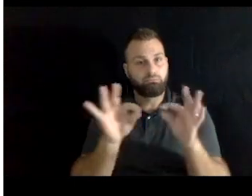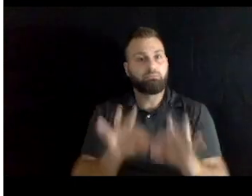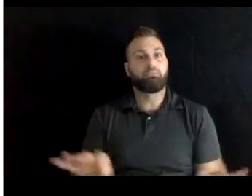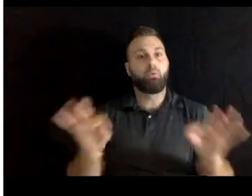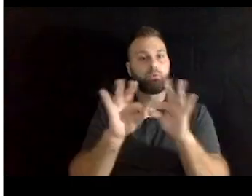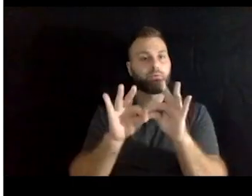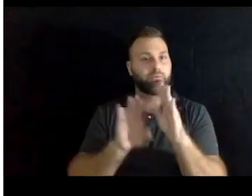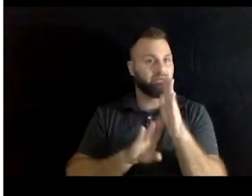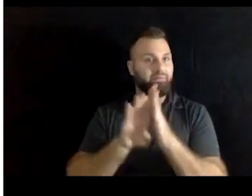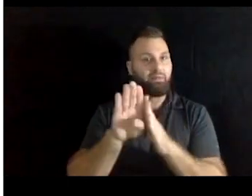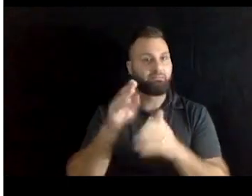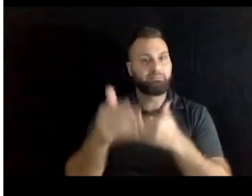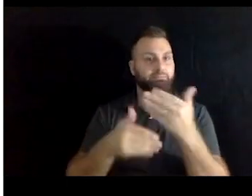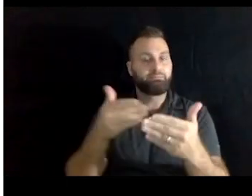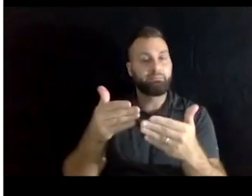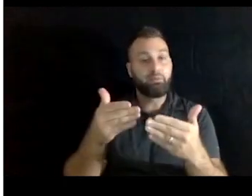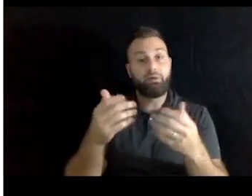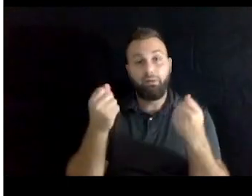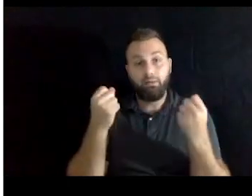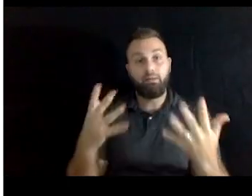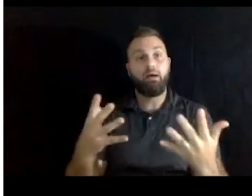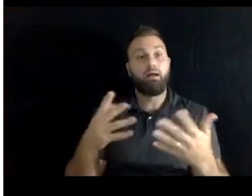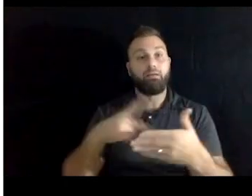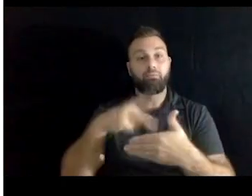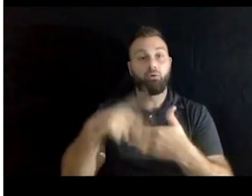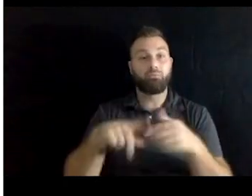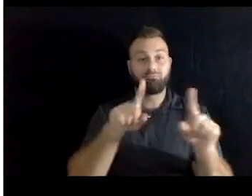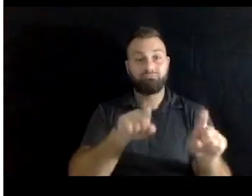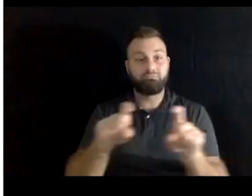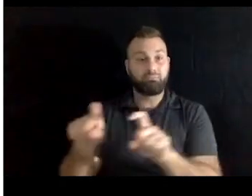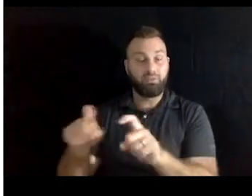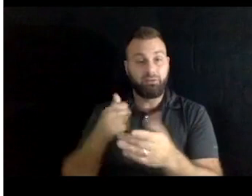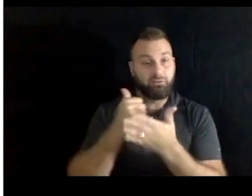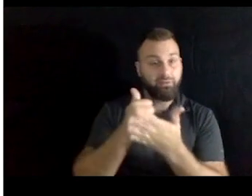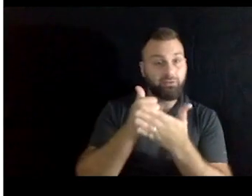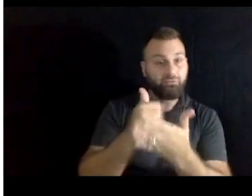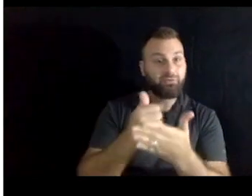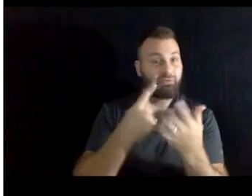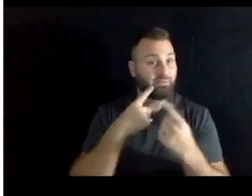Demonstrations and interventions usually do not have effects, but the mental health treatment study